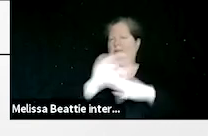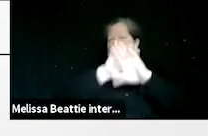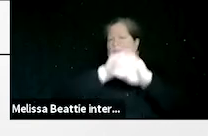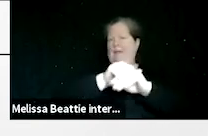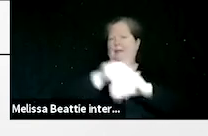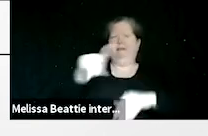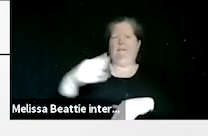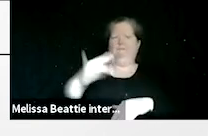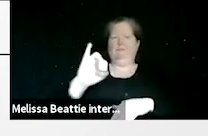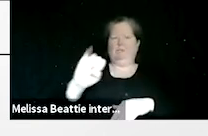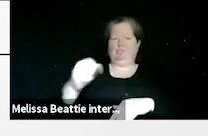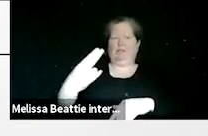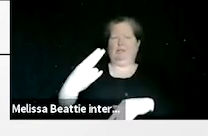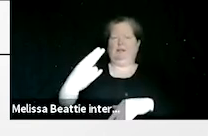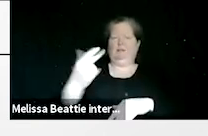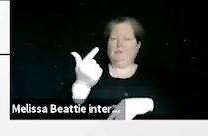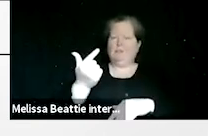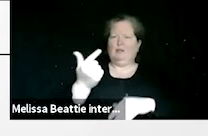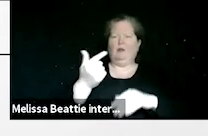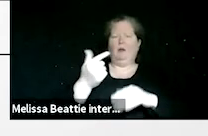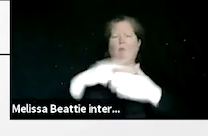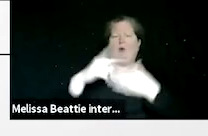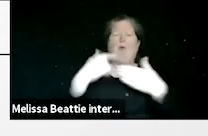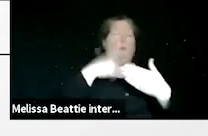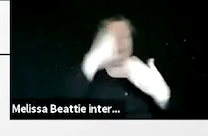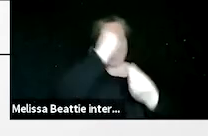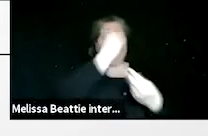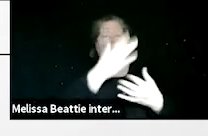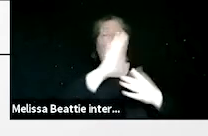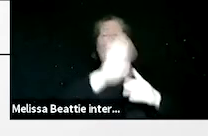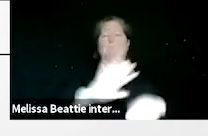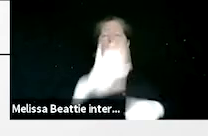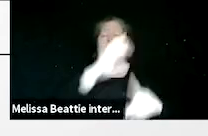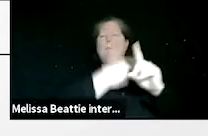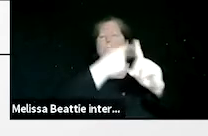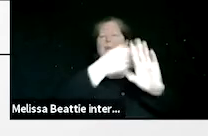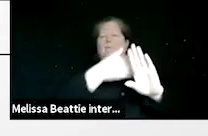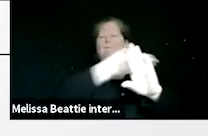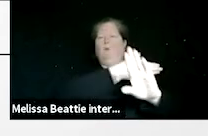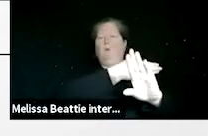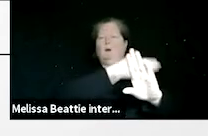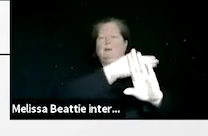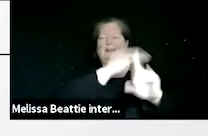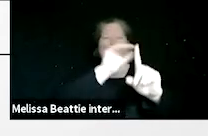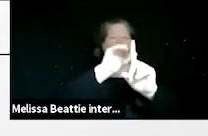Ben Woelk: Probably about a month ahead of time didn't say anything about it. After that, but at least wanted to give them a heads up, they were did it was coming.